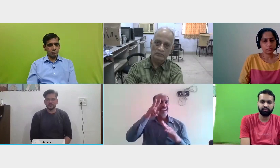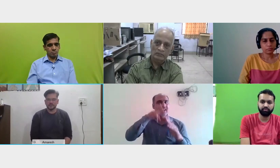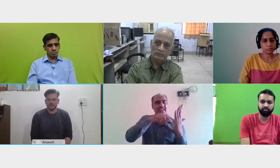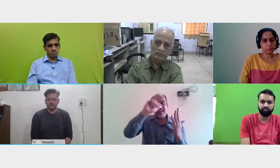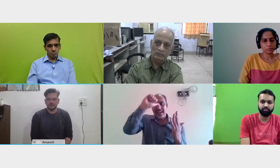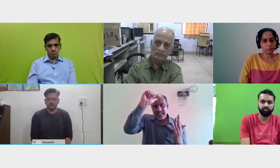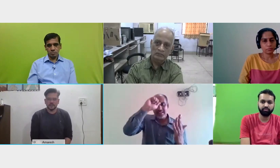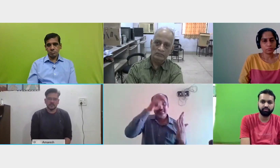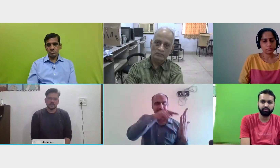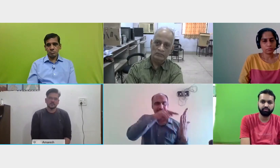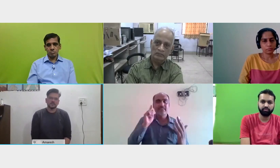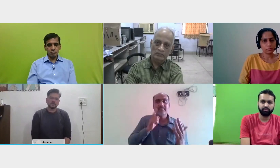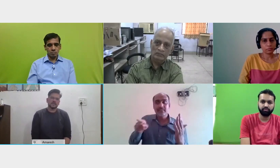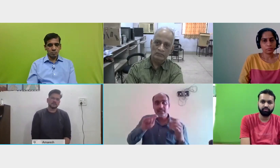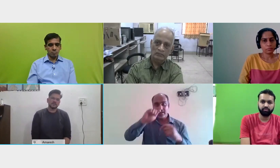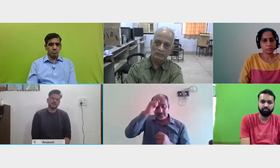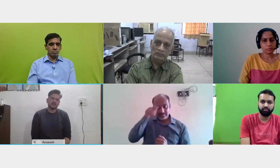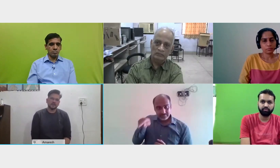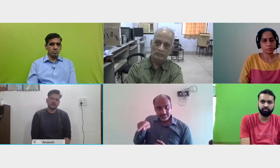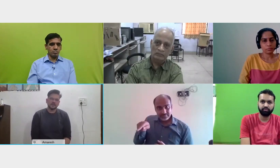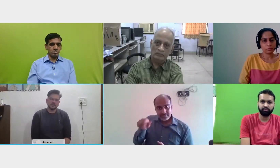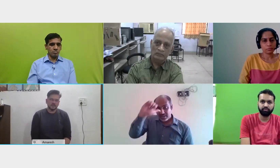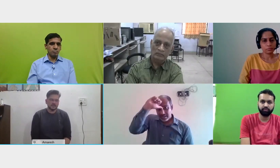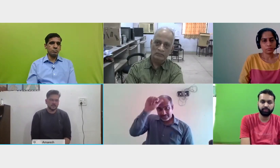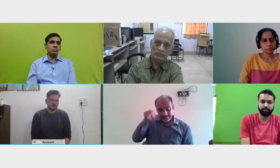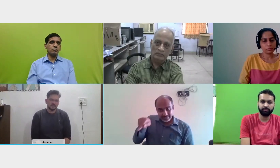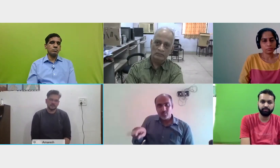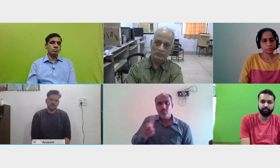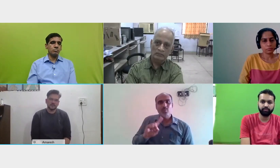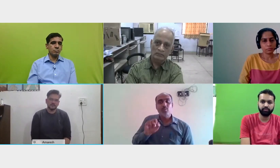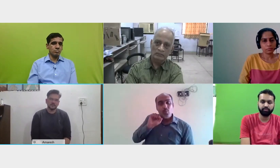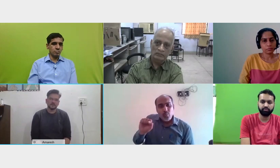difficult because their language is different. Spoken languages like Hindi and English it